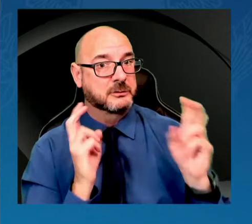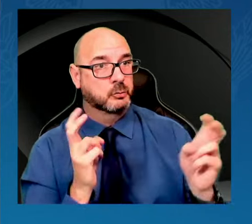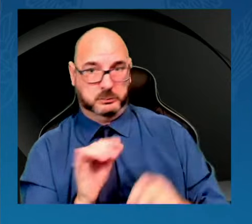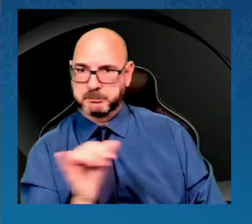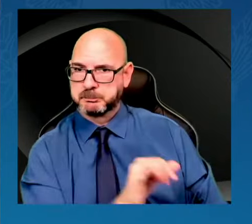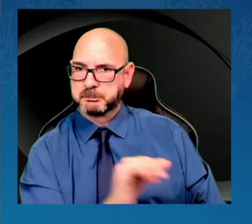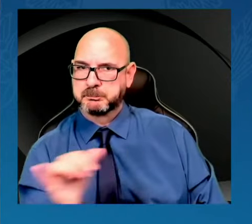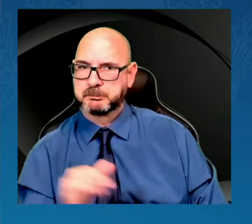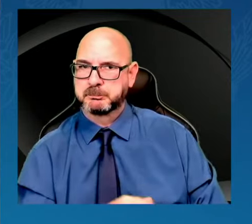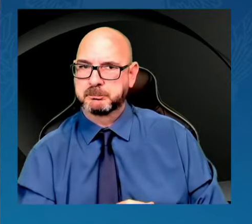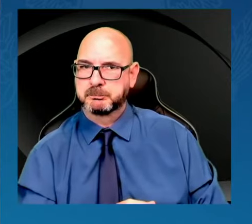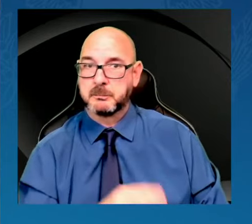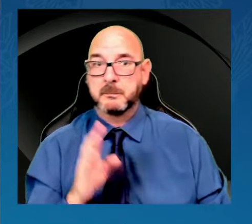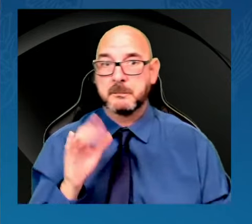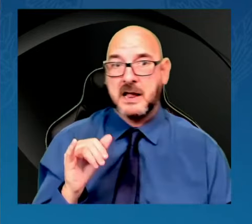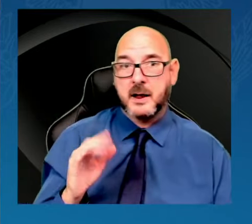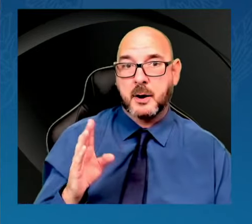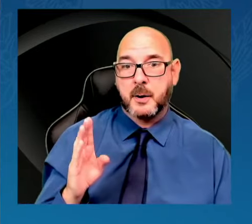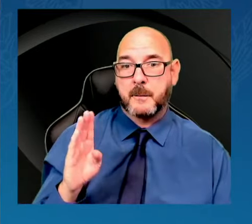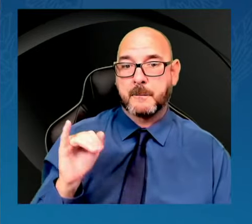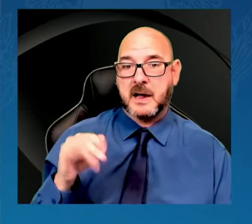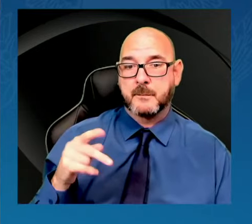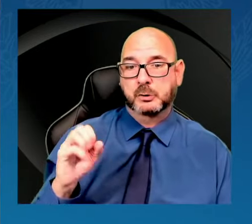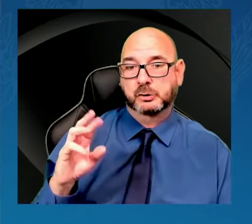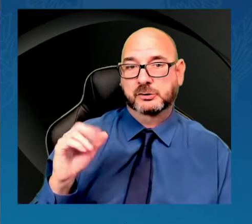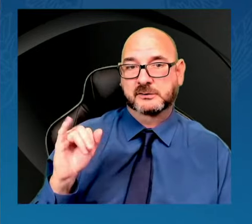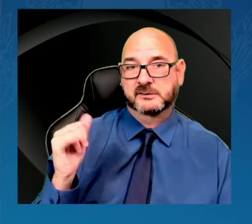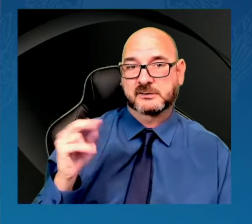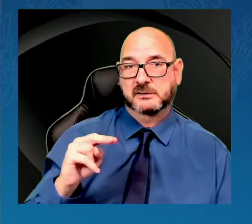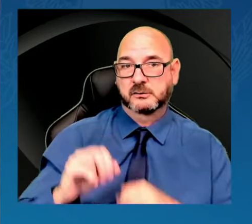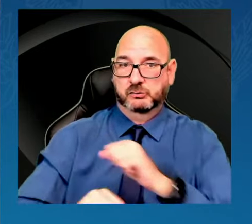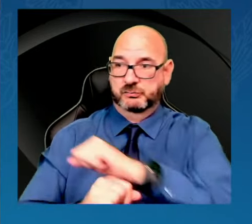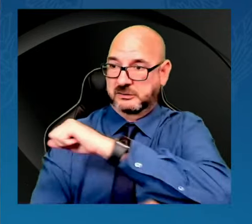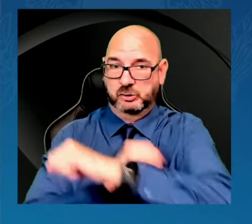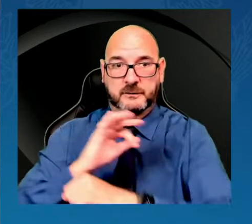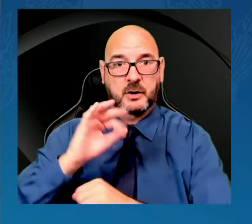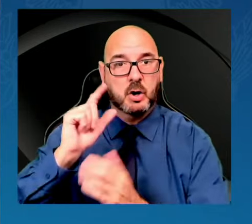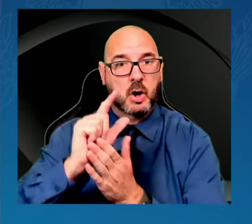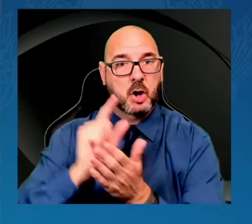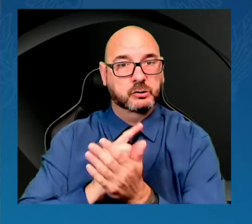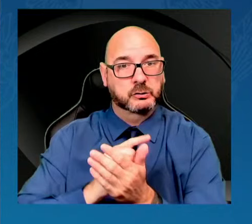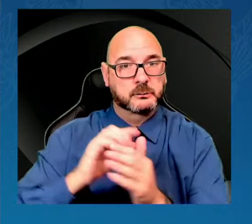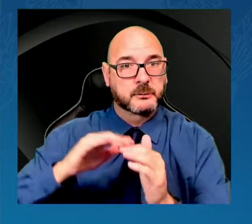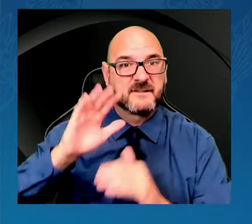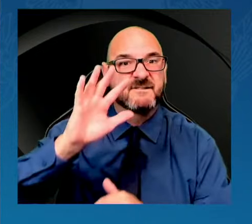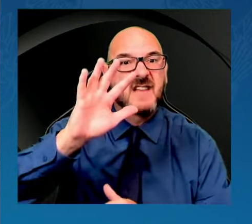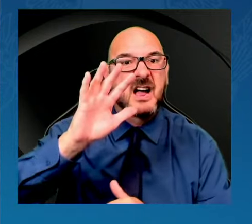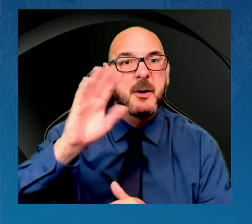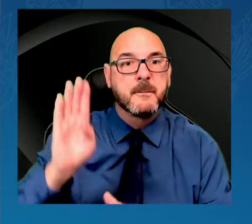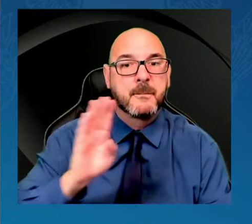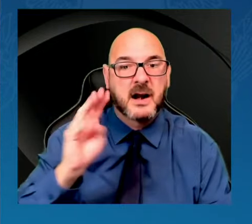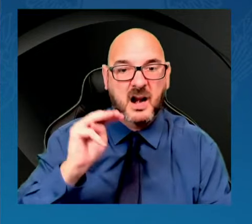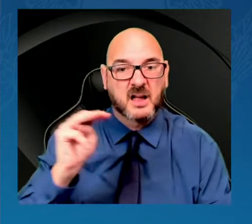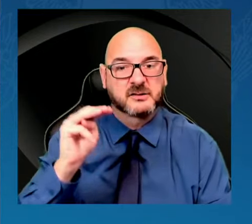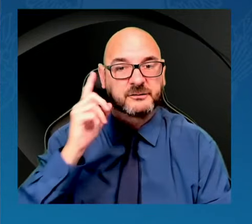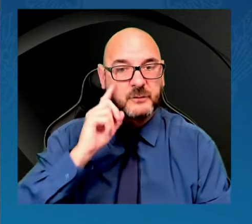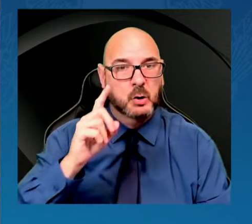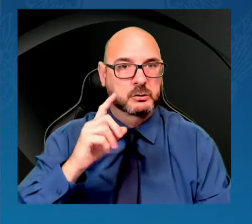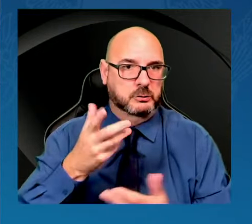also includes $5 billion to address wildfire resilience, including the smoke impacts that our communities face.